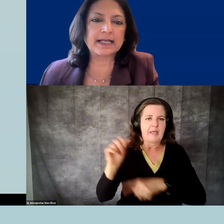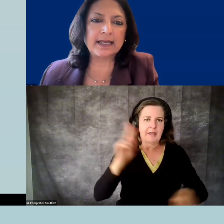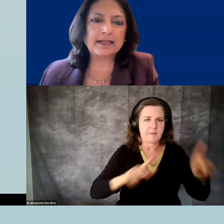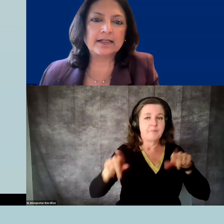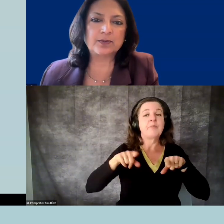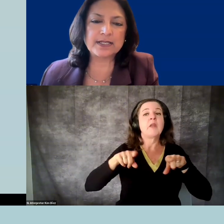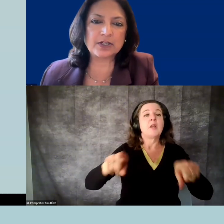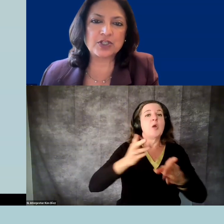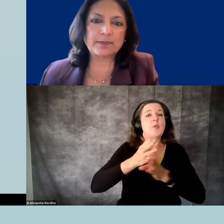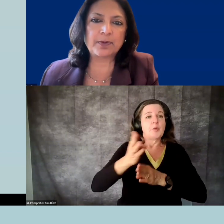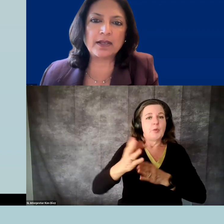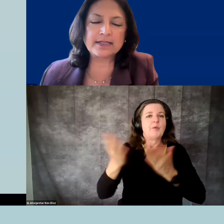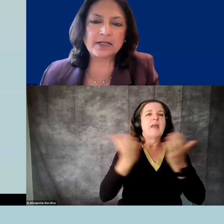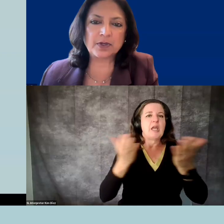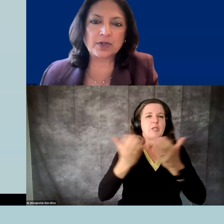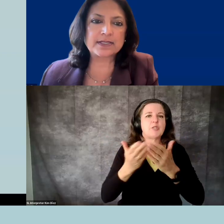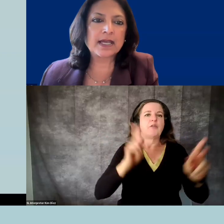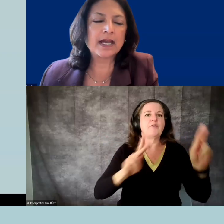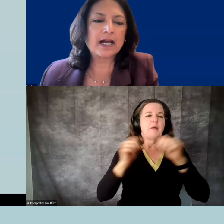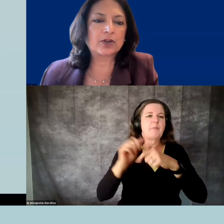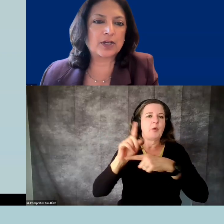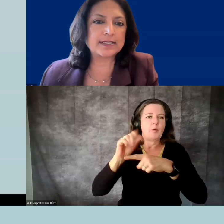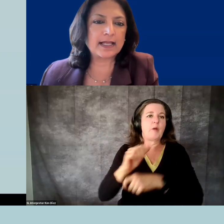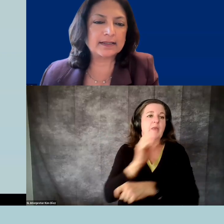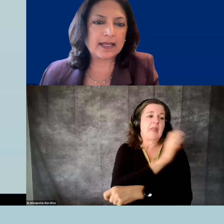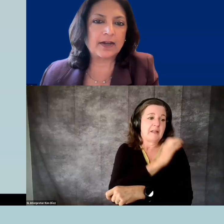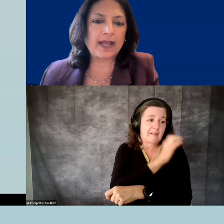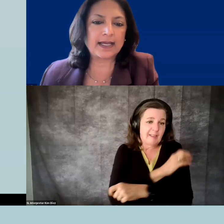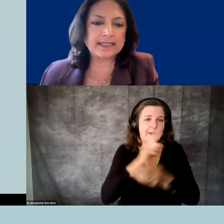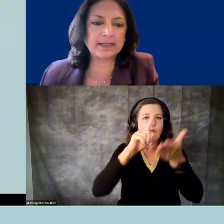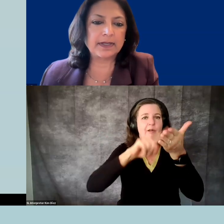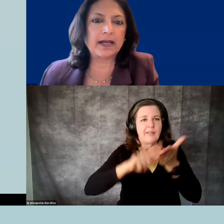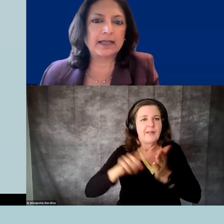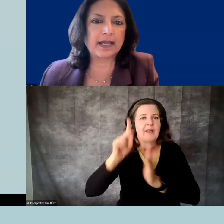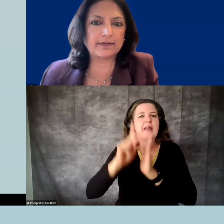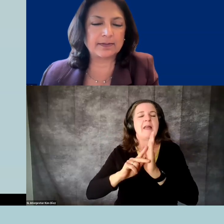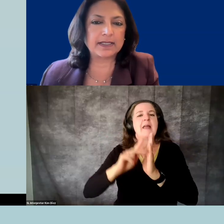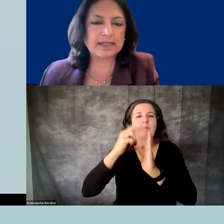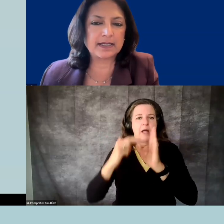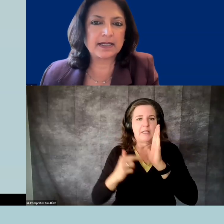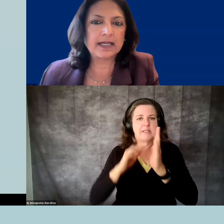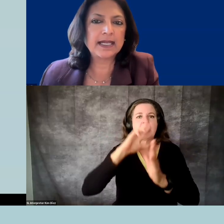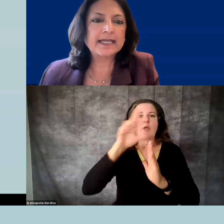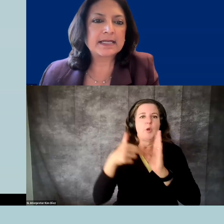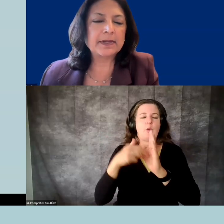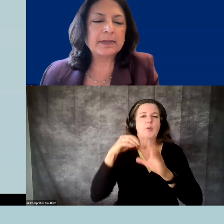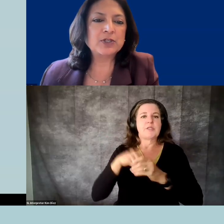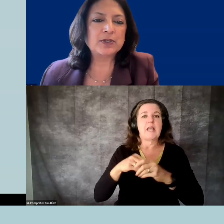in clinical research and policy roles across healthcare, academia, and government. His commitment